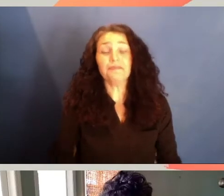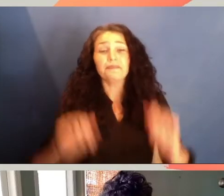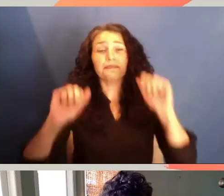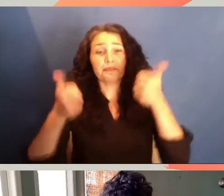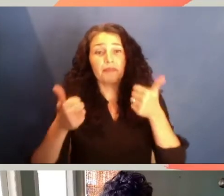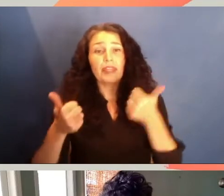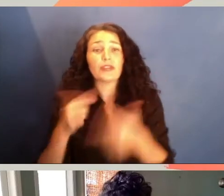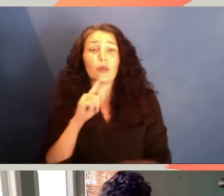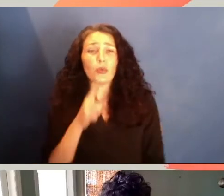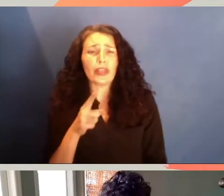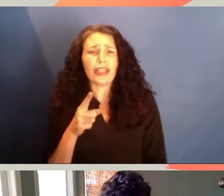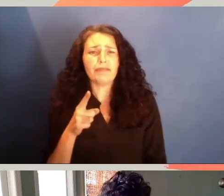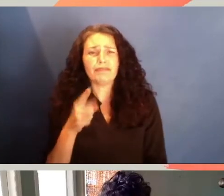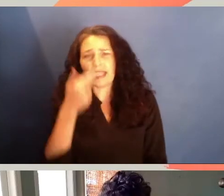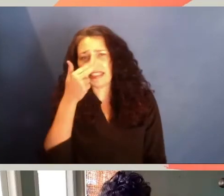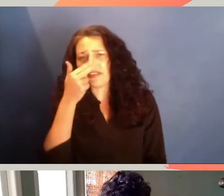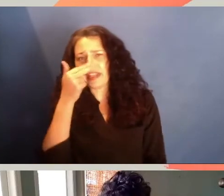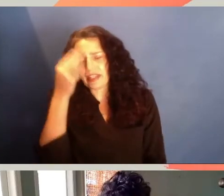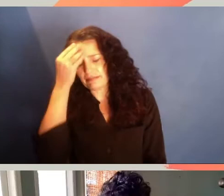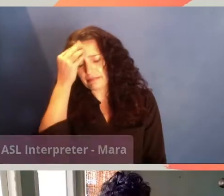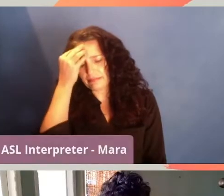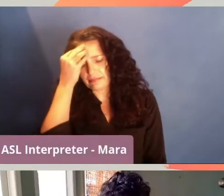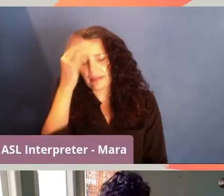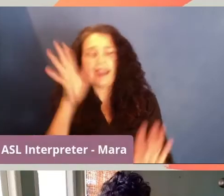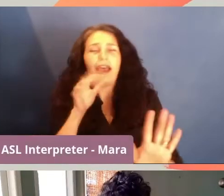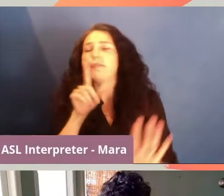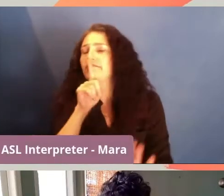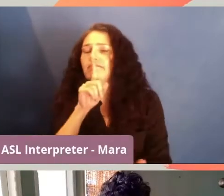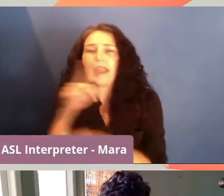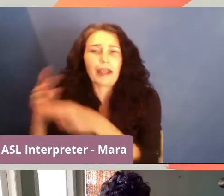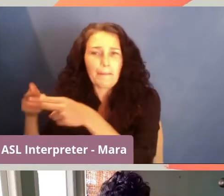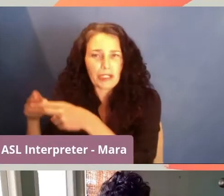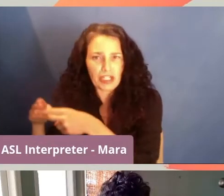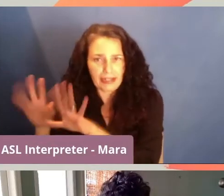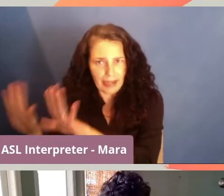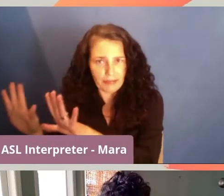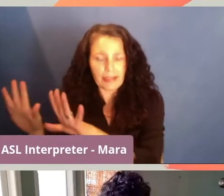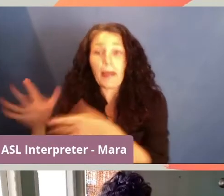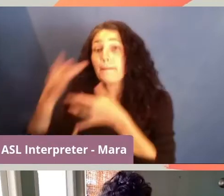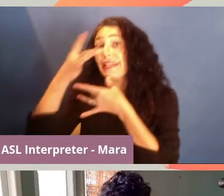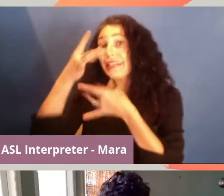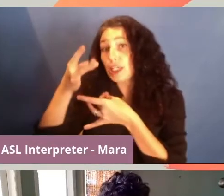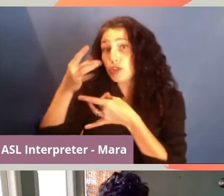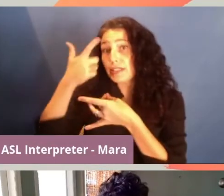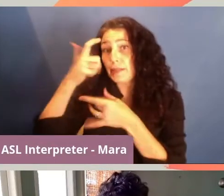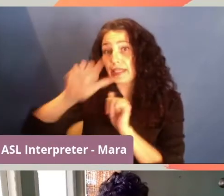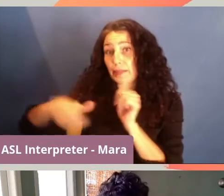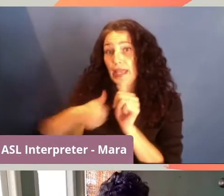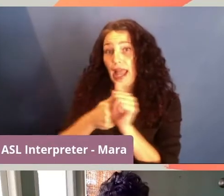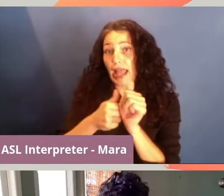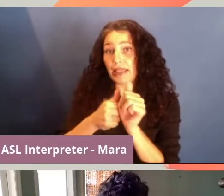and it's funny, I won't name names but what was interesting for me hearing the behind the scenes is that this multinational company